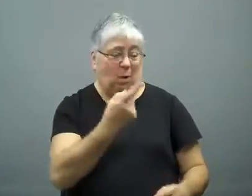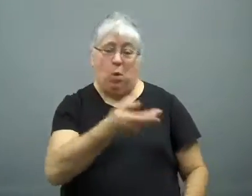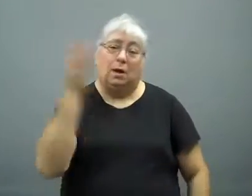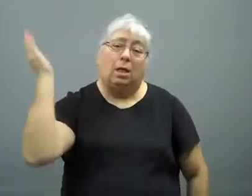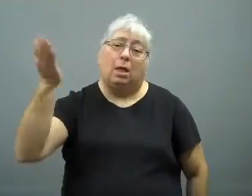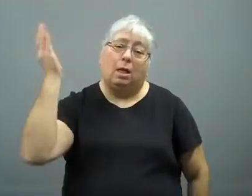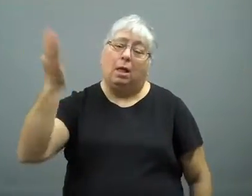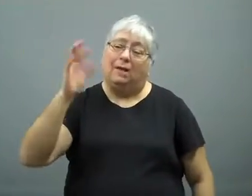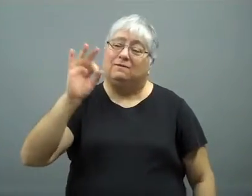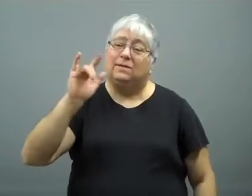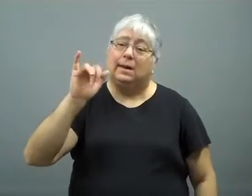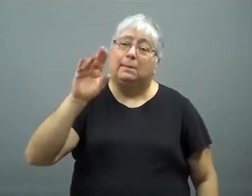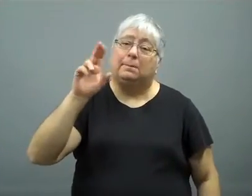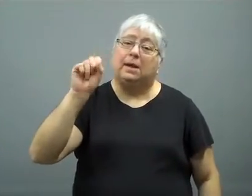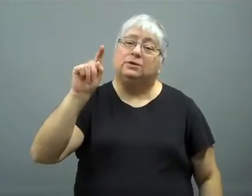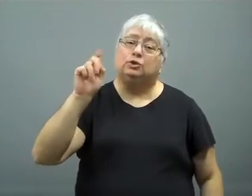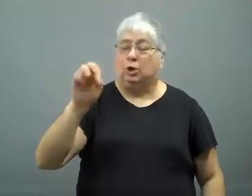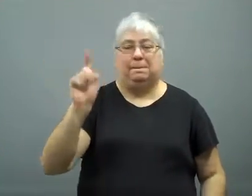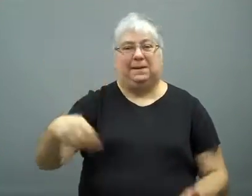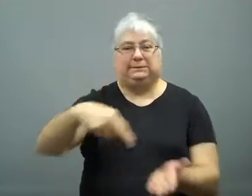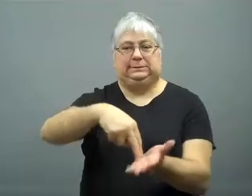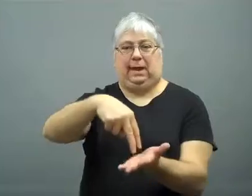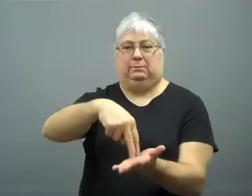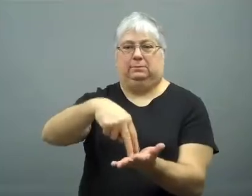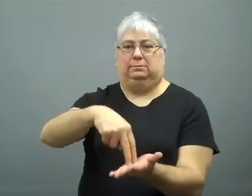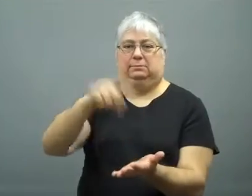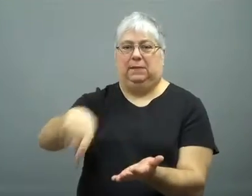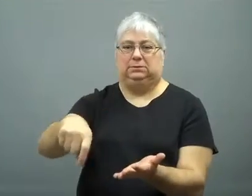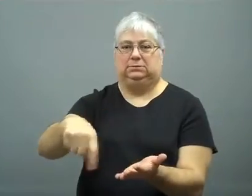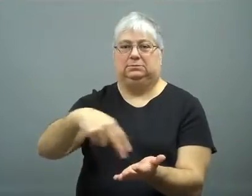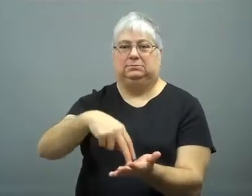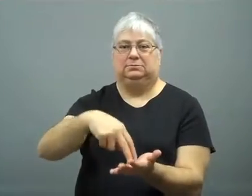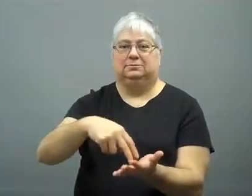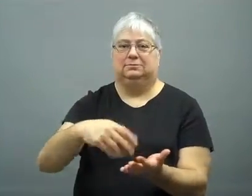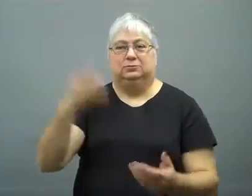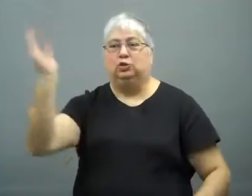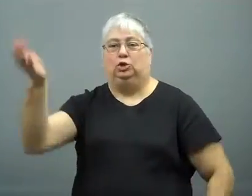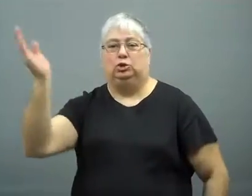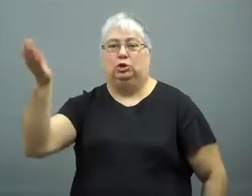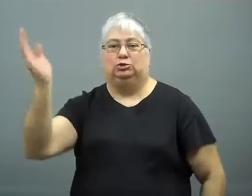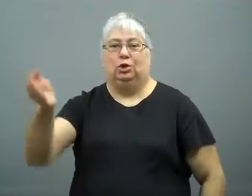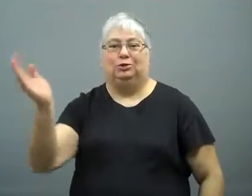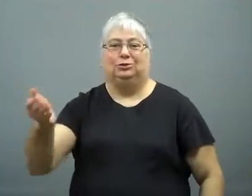anyone initiating a filibuster to stand the whole time.